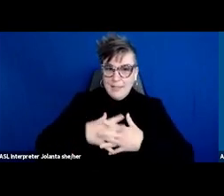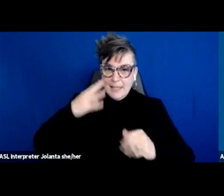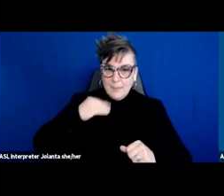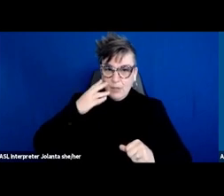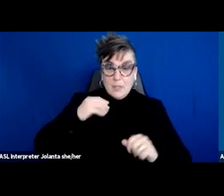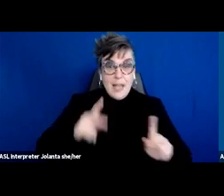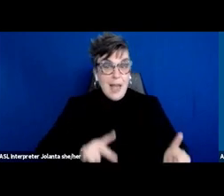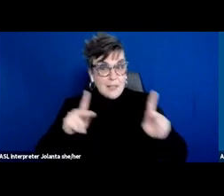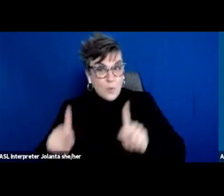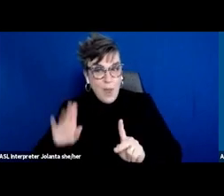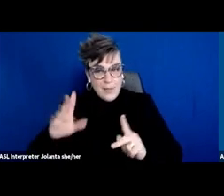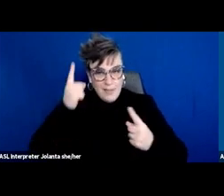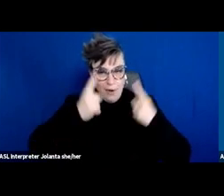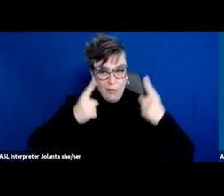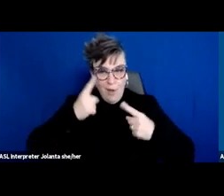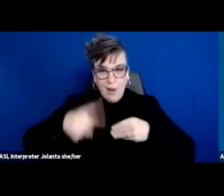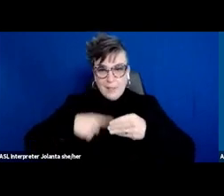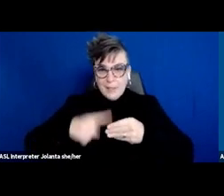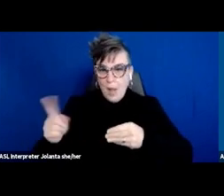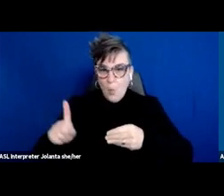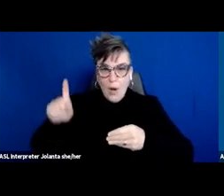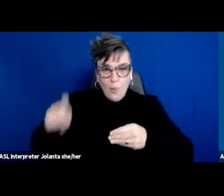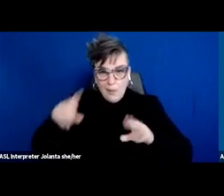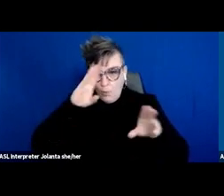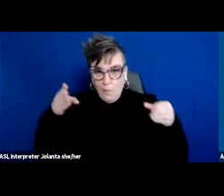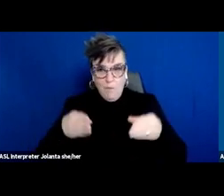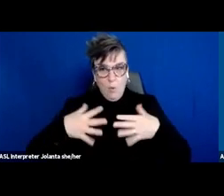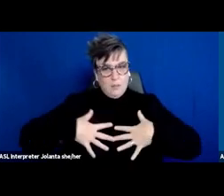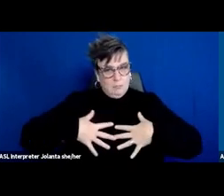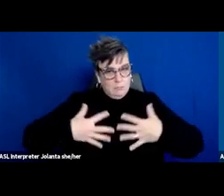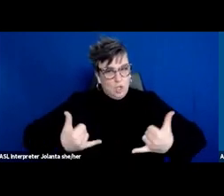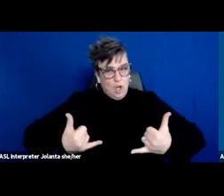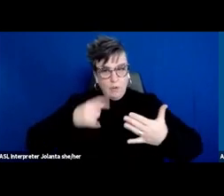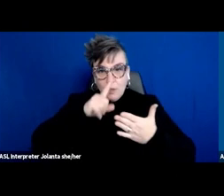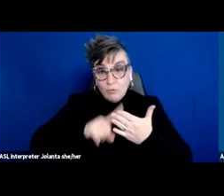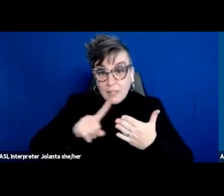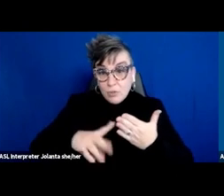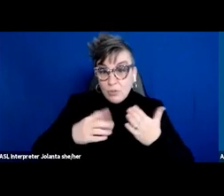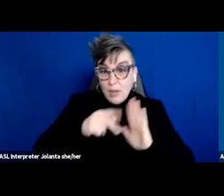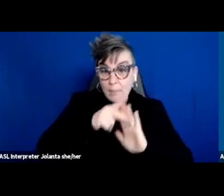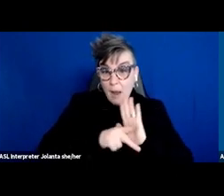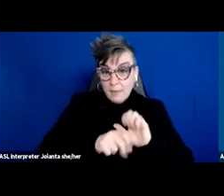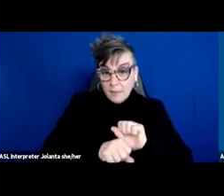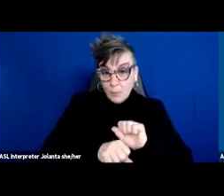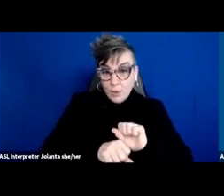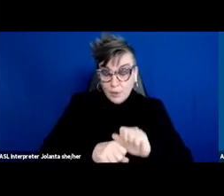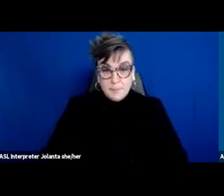thoughts on where we most need to focus our current research and policy work.